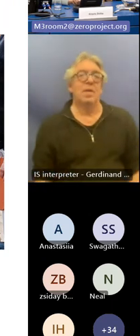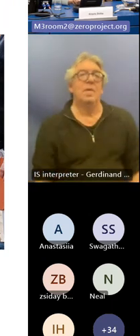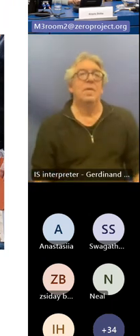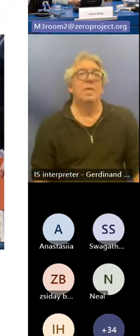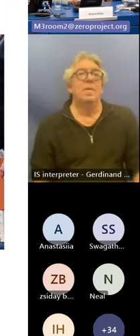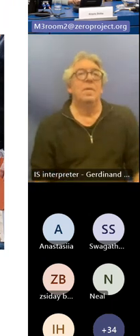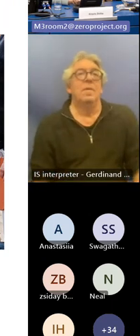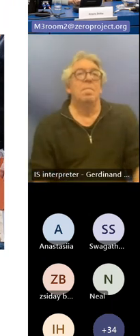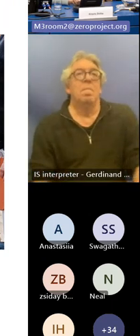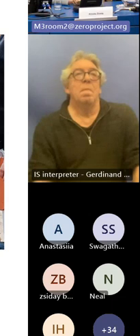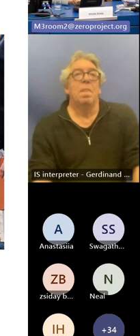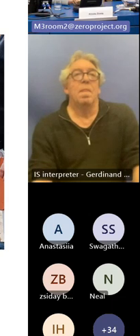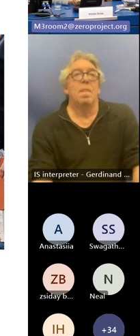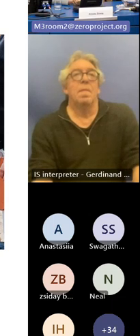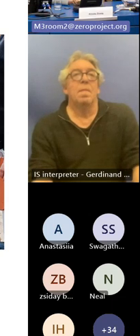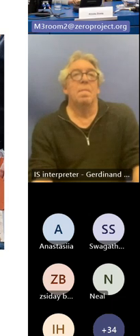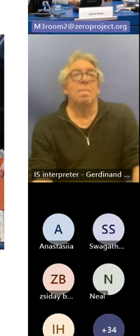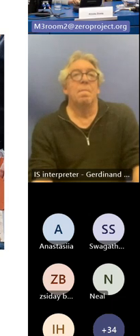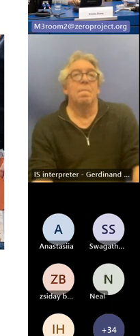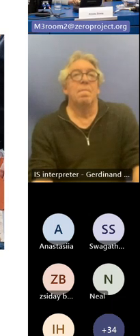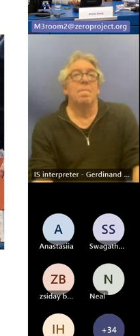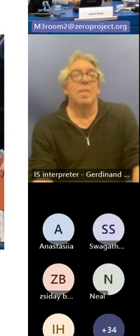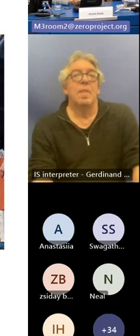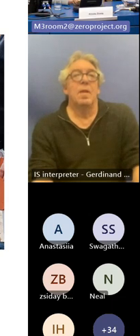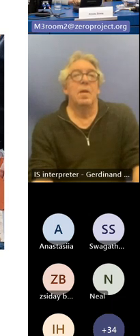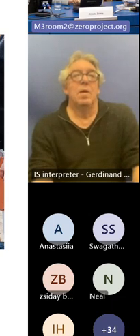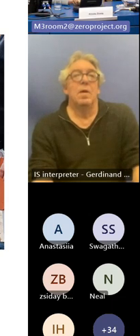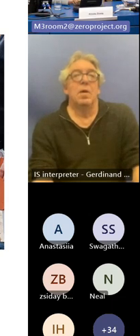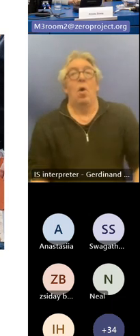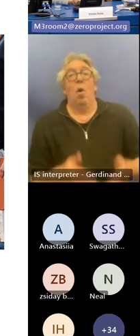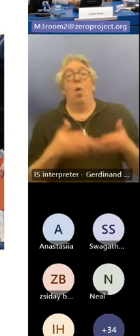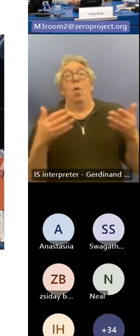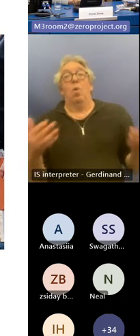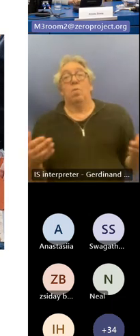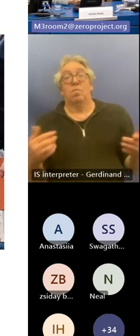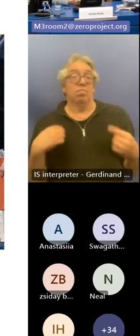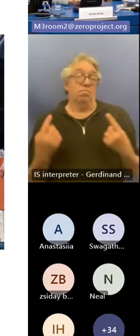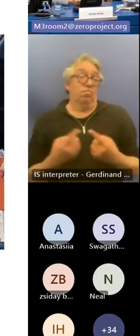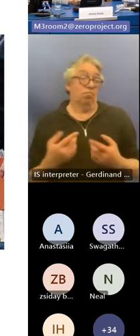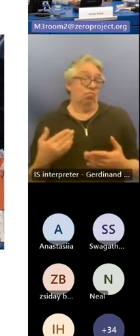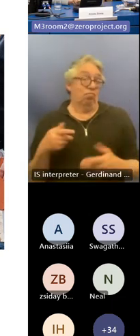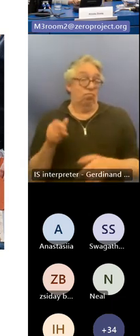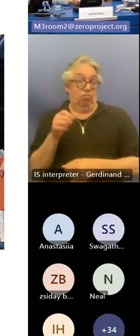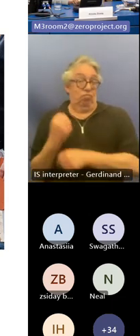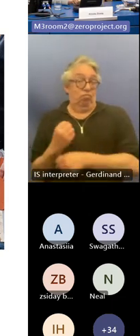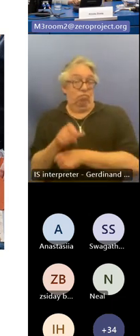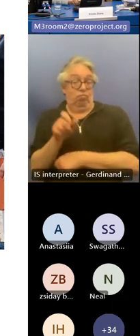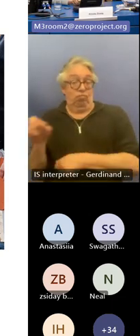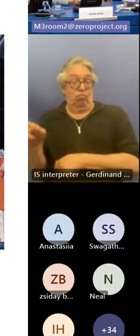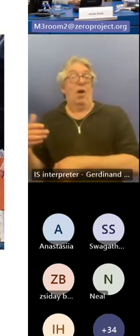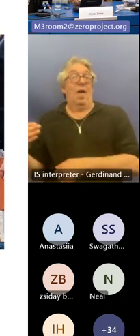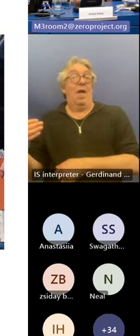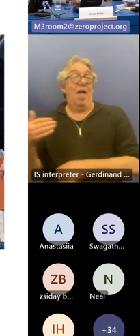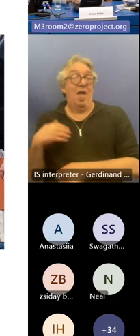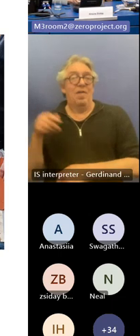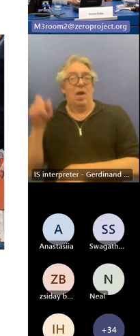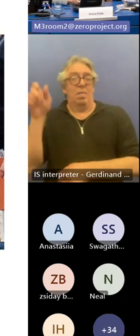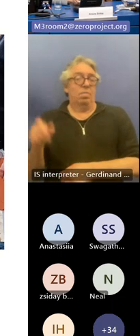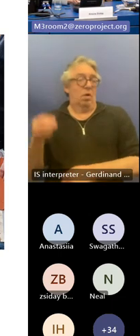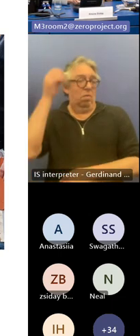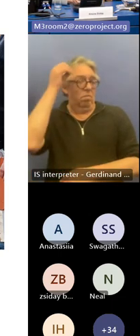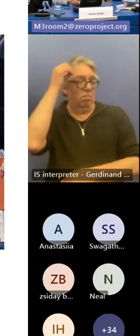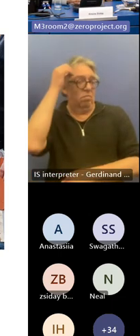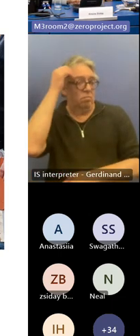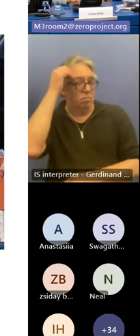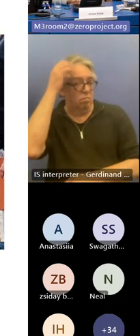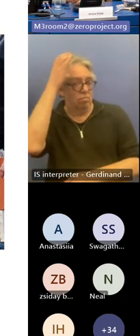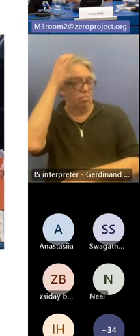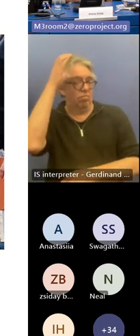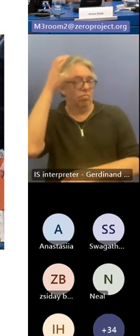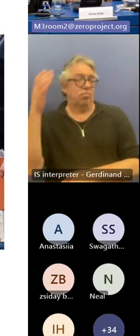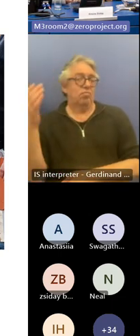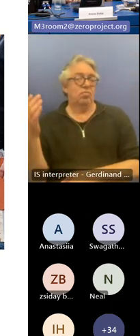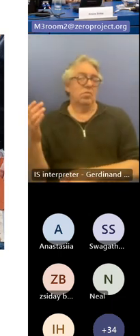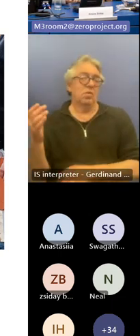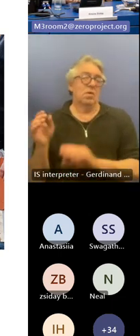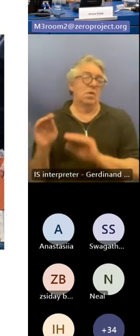have vocational trainers at the foundation, human resources, also within our building we